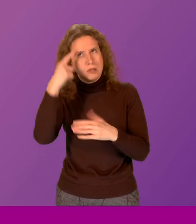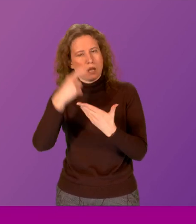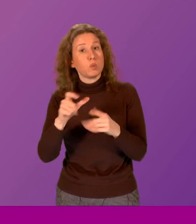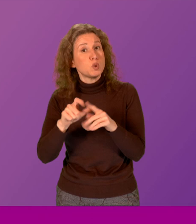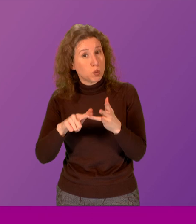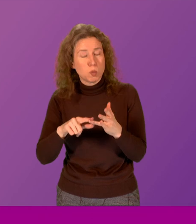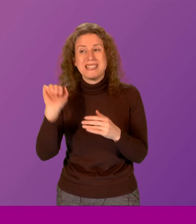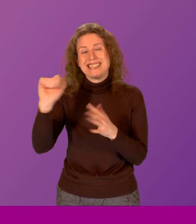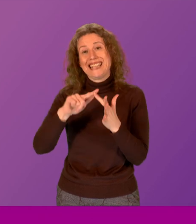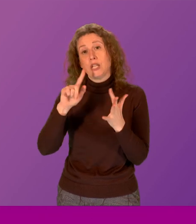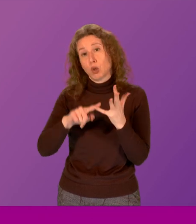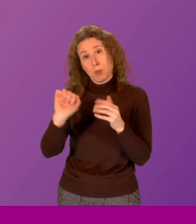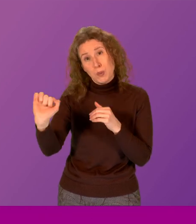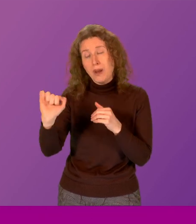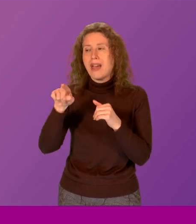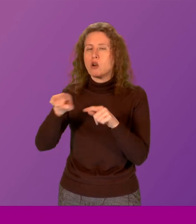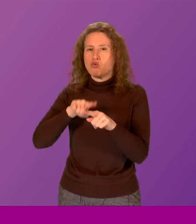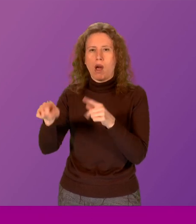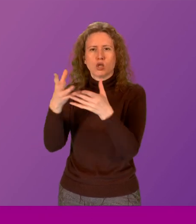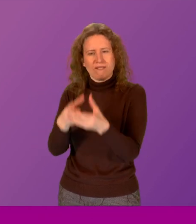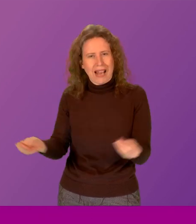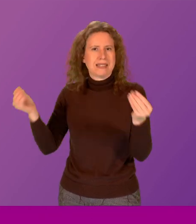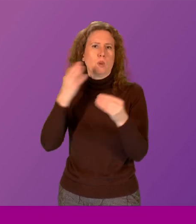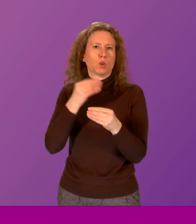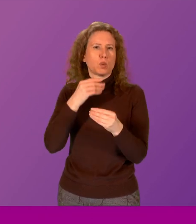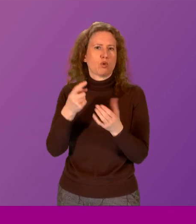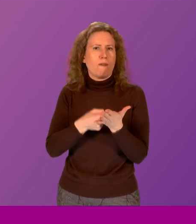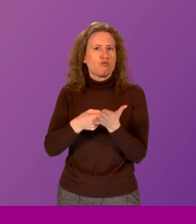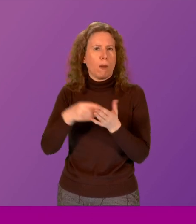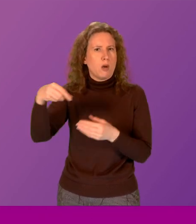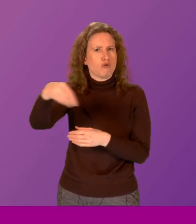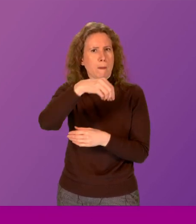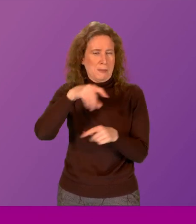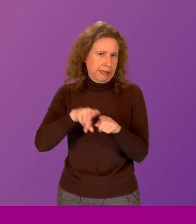of the European Union to phase out the use of rubber crumb in 2031. Sportscotland is also